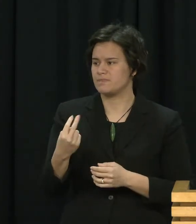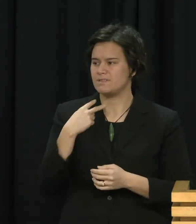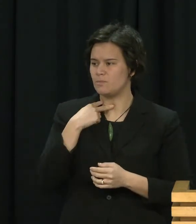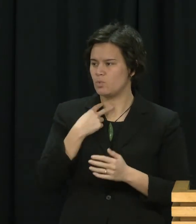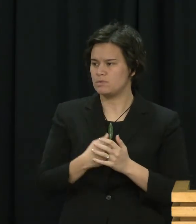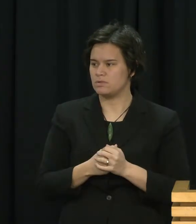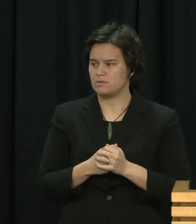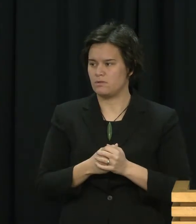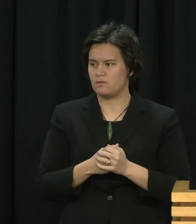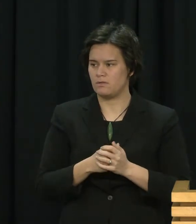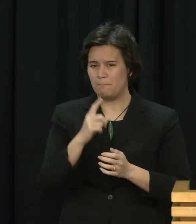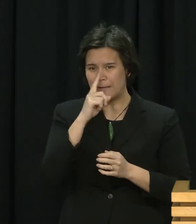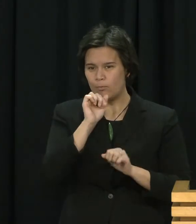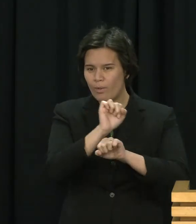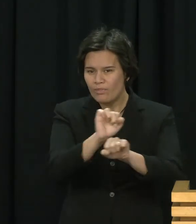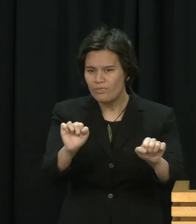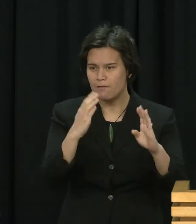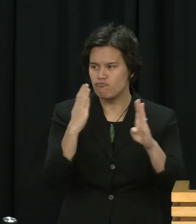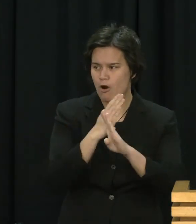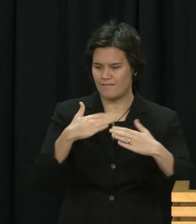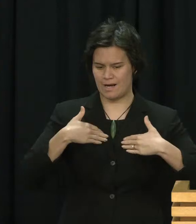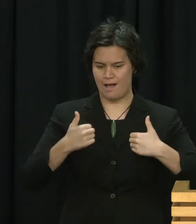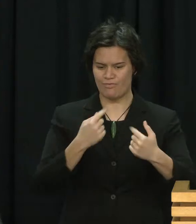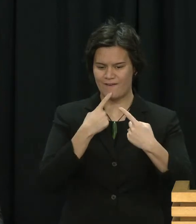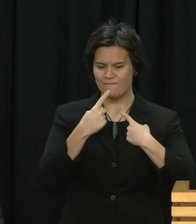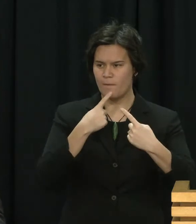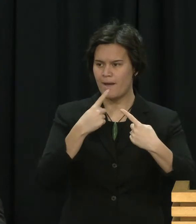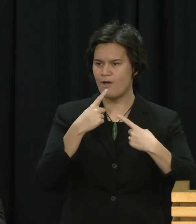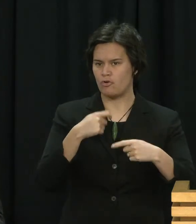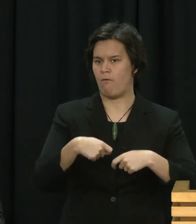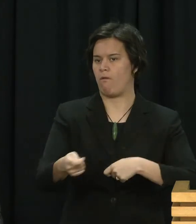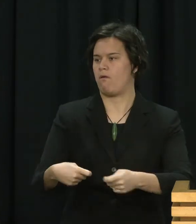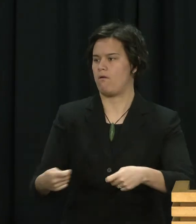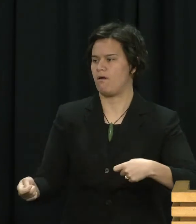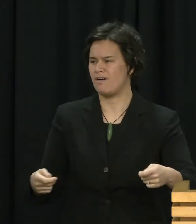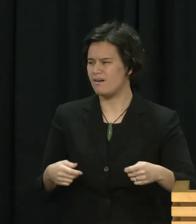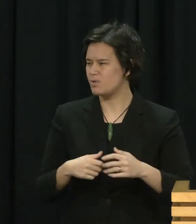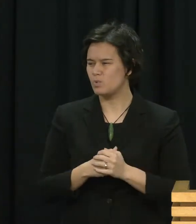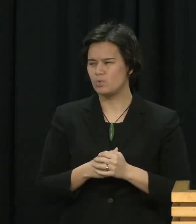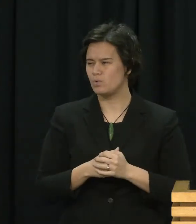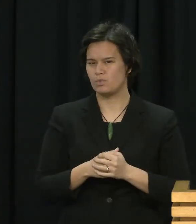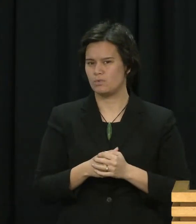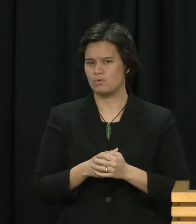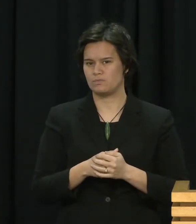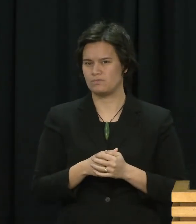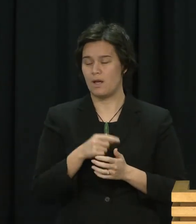it's completely disappointing that someone would do this,